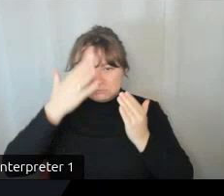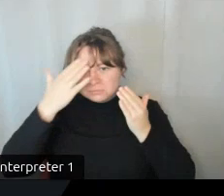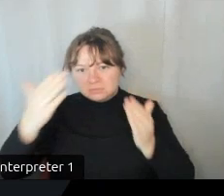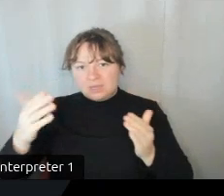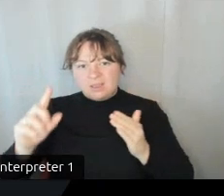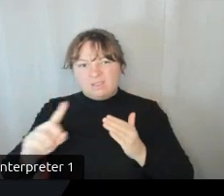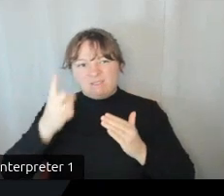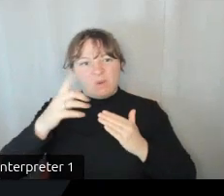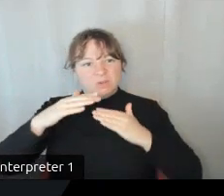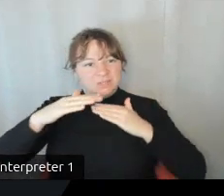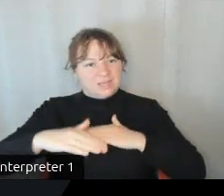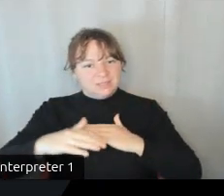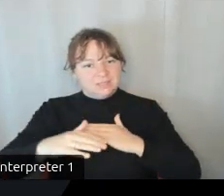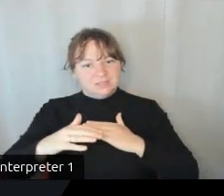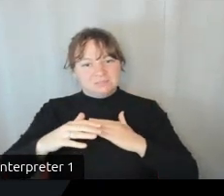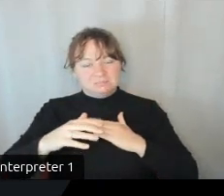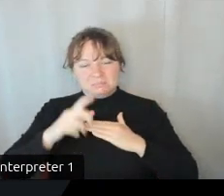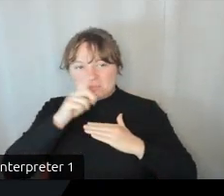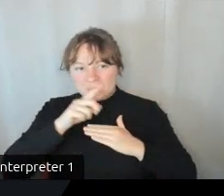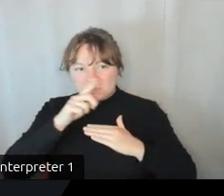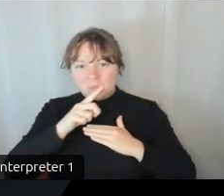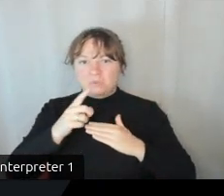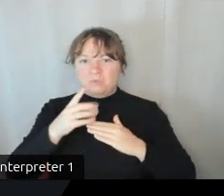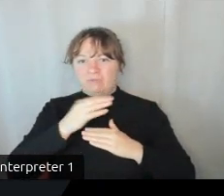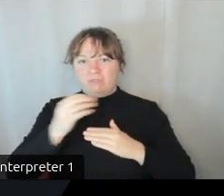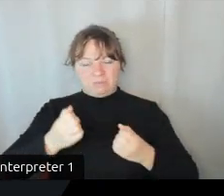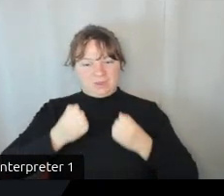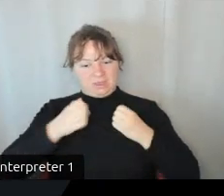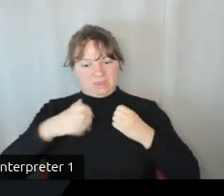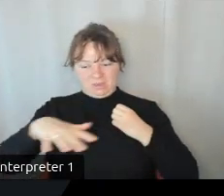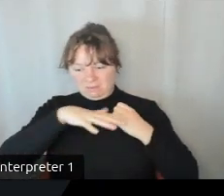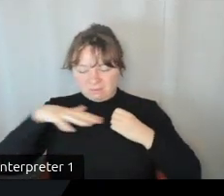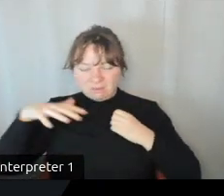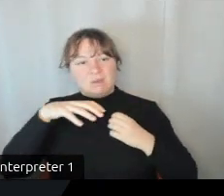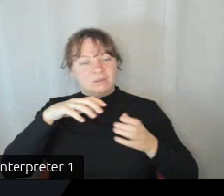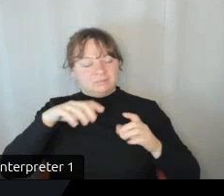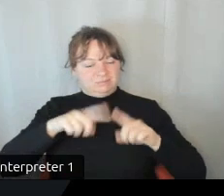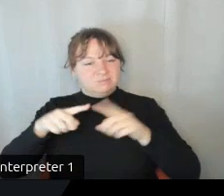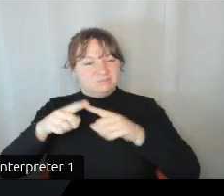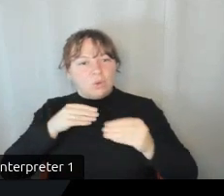offices stand and we join you today from me and Brisbane and where we work to help disadvantaged